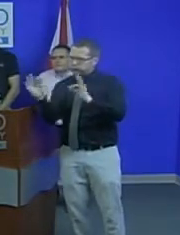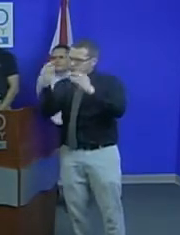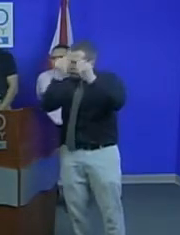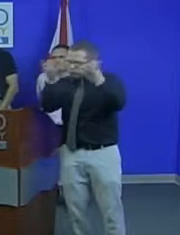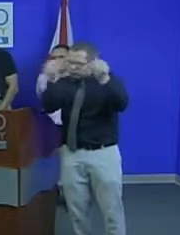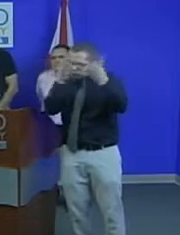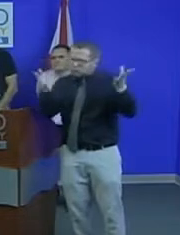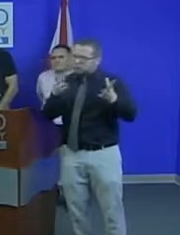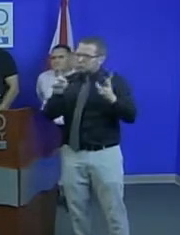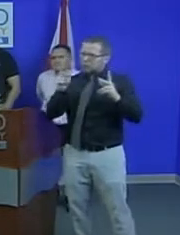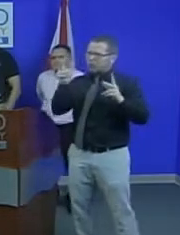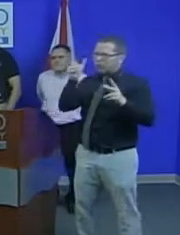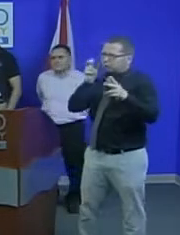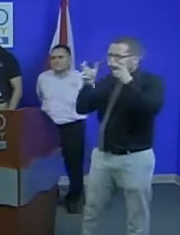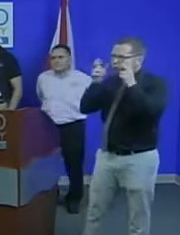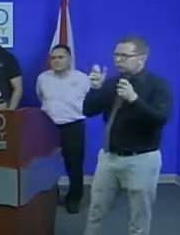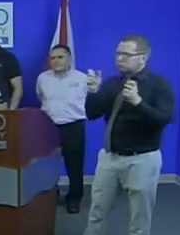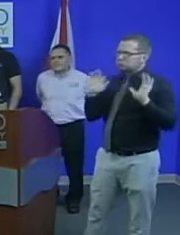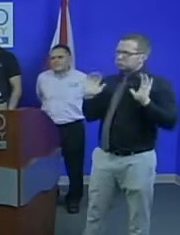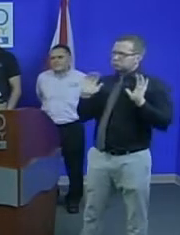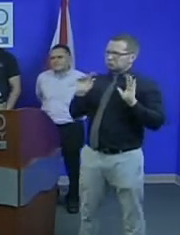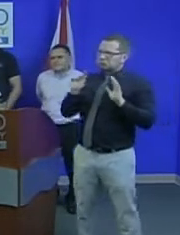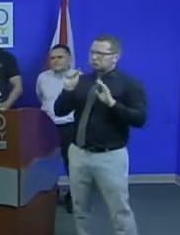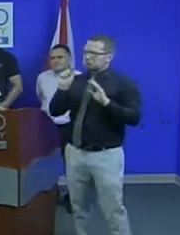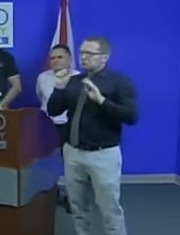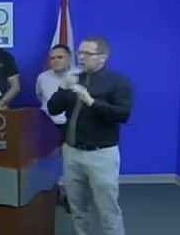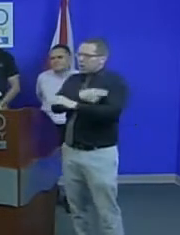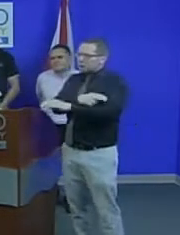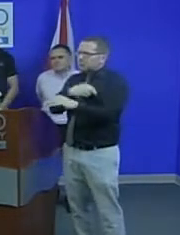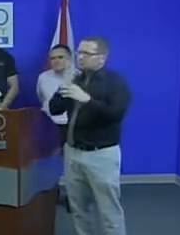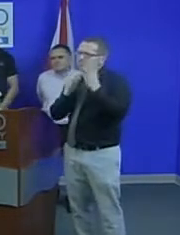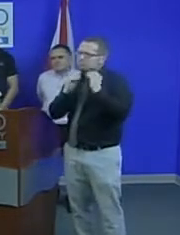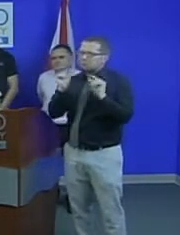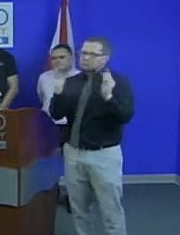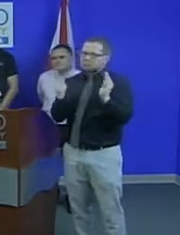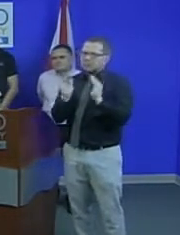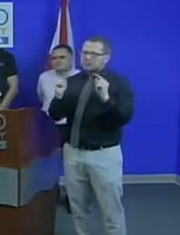THAT ARE REALLY SOMETHING THAT WE CAN AVOID HOPEFULLY FOR EVERYONE BY TAKING YOUR TIME AND